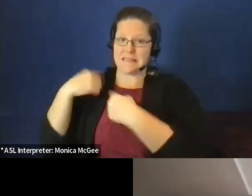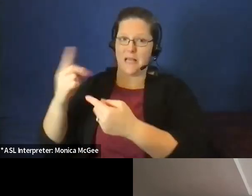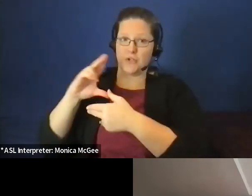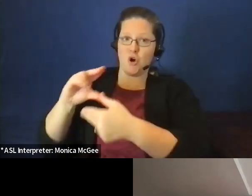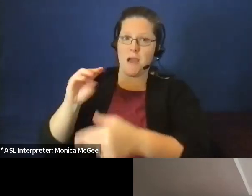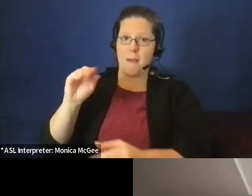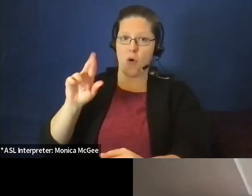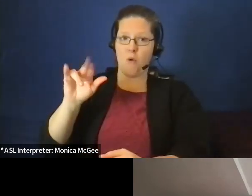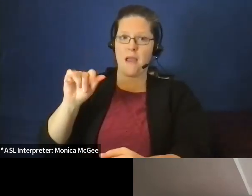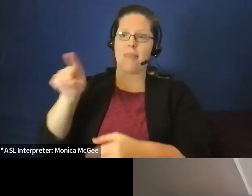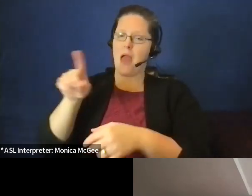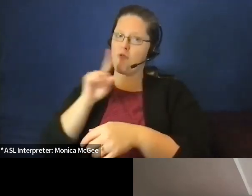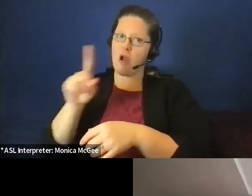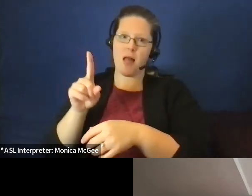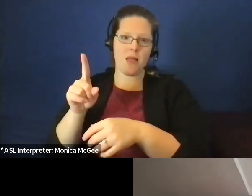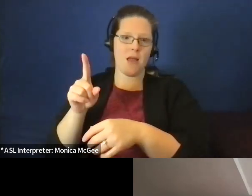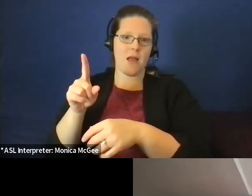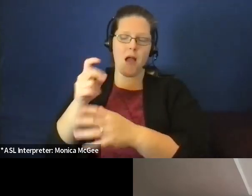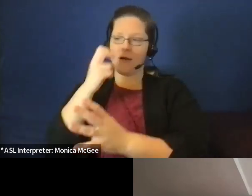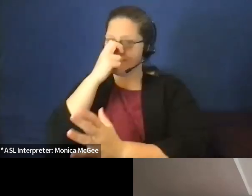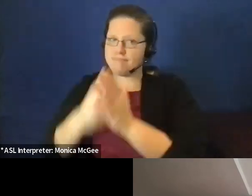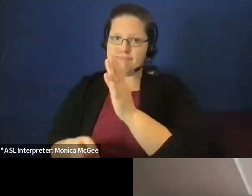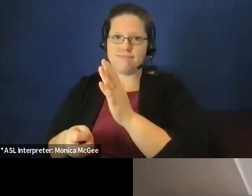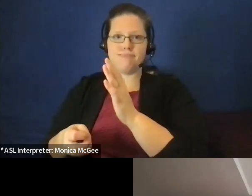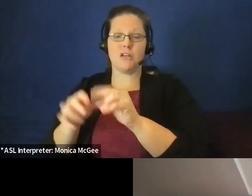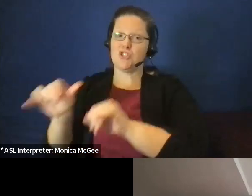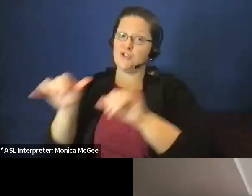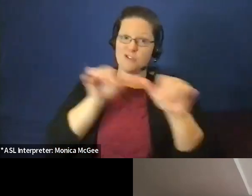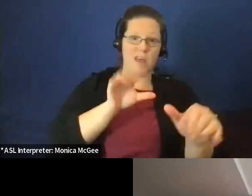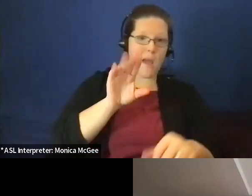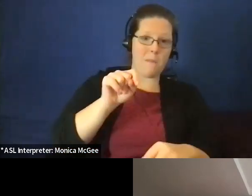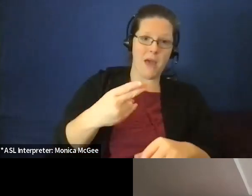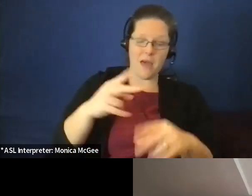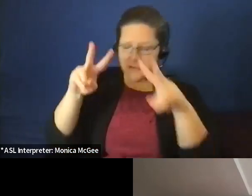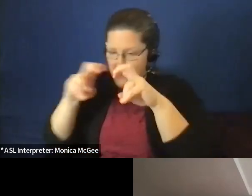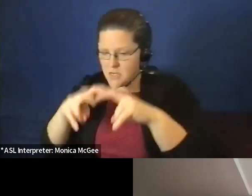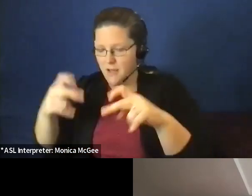doesn't have a CIL. They have two